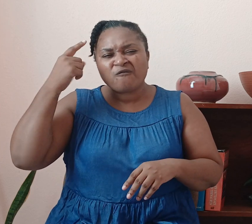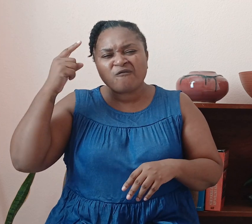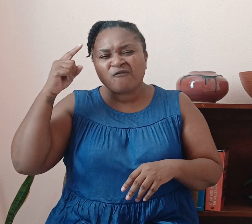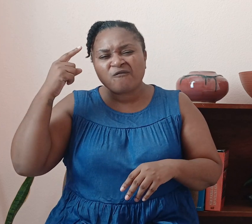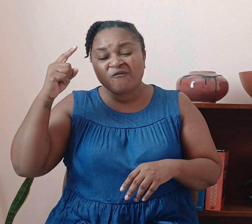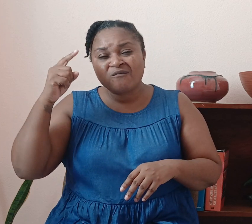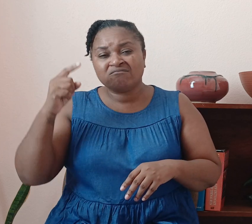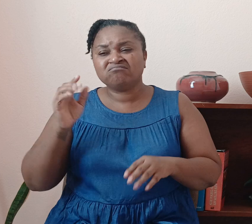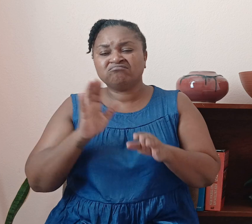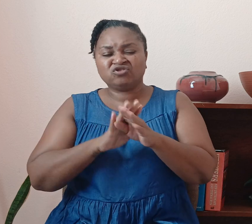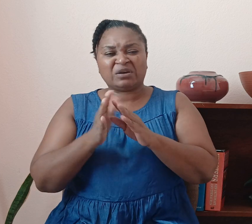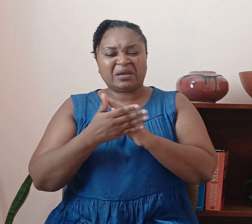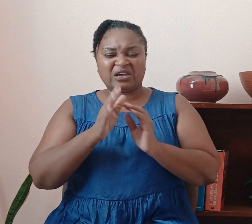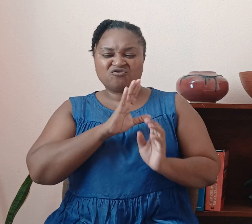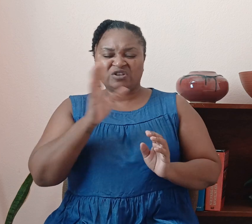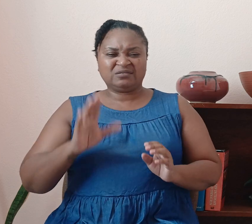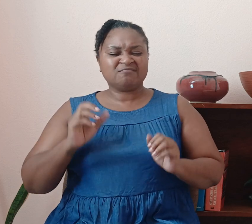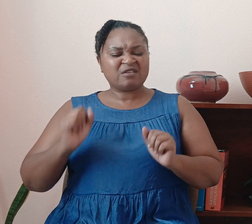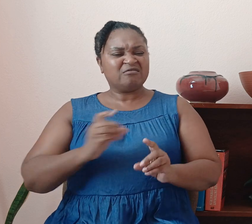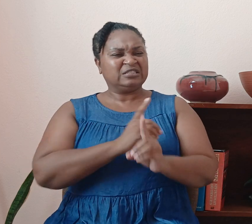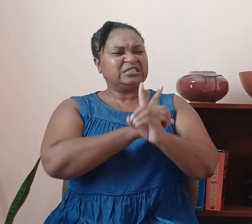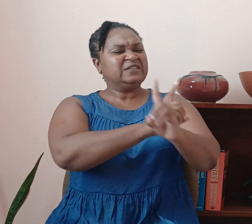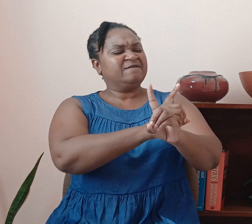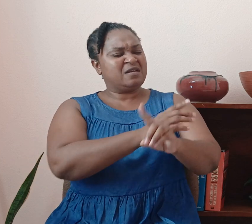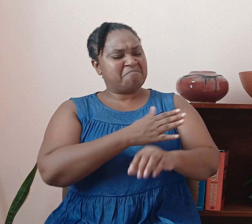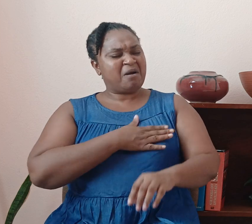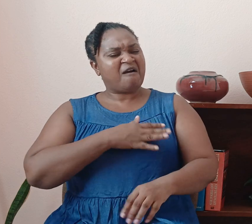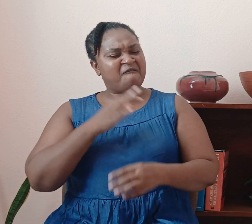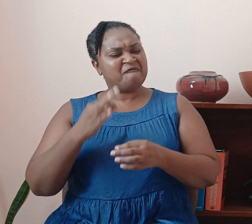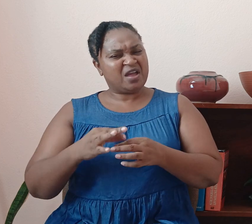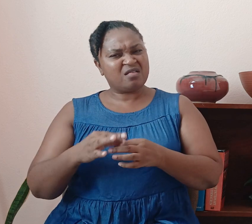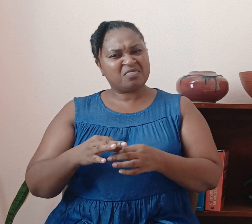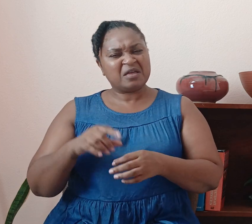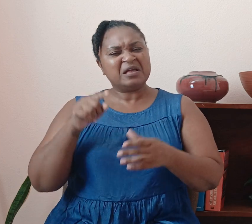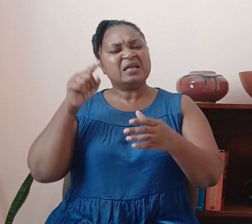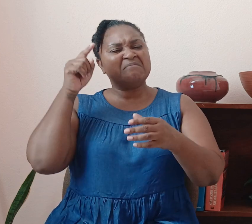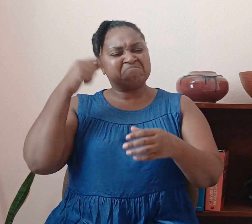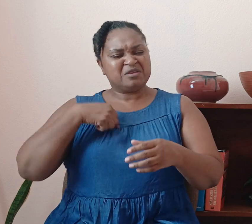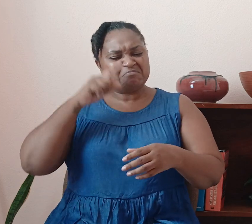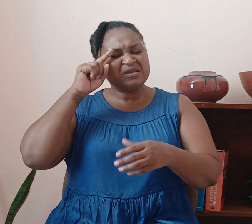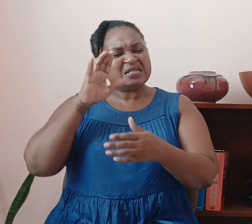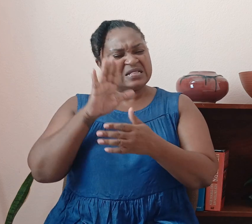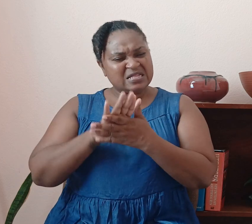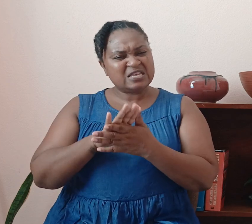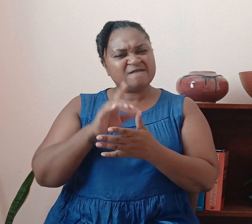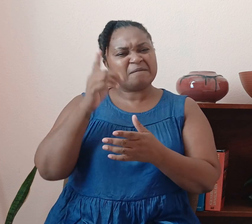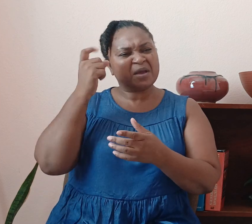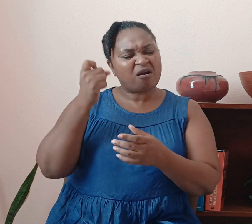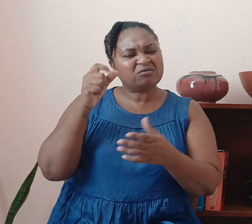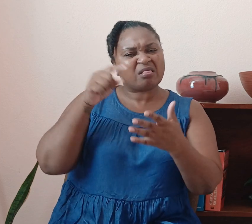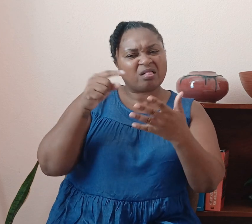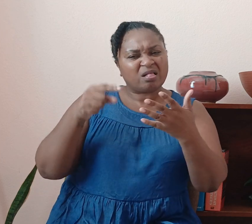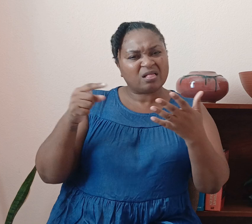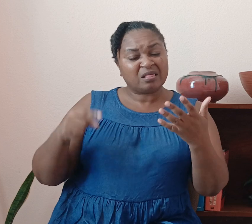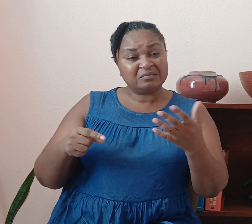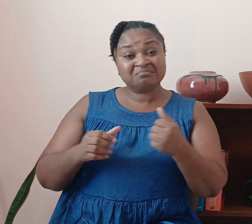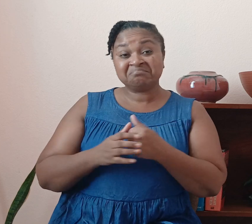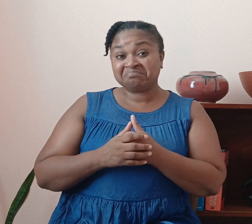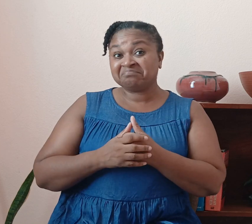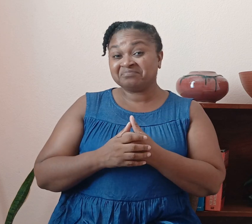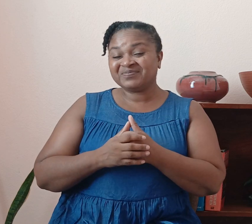able to defend our faith to anyone. o Pray for courage for individual